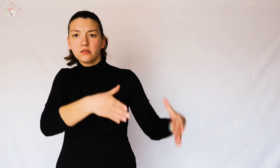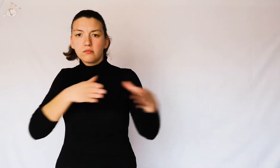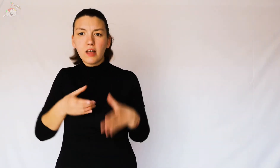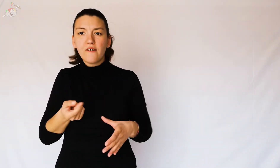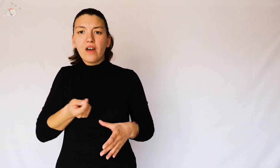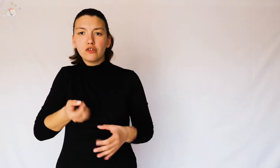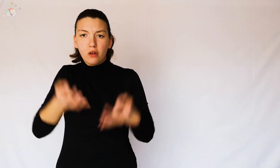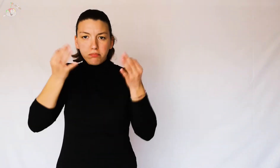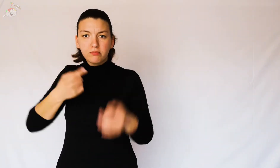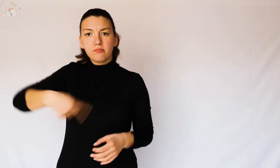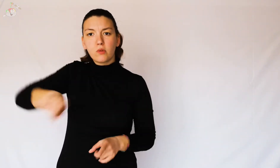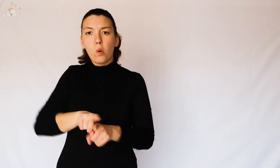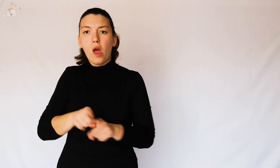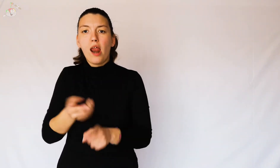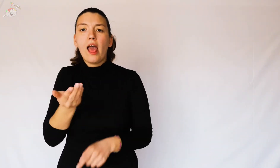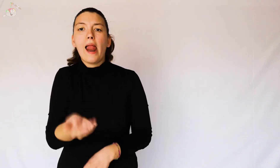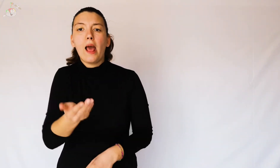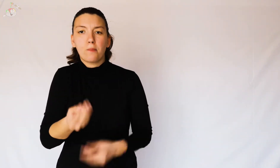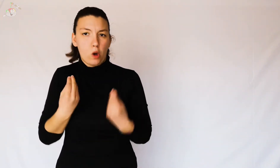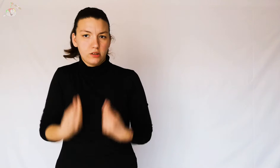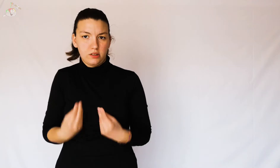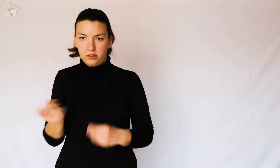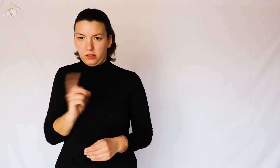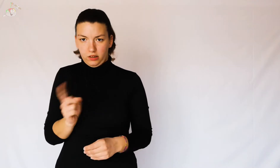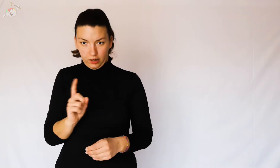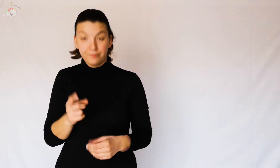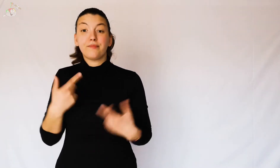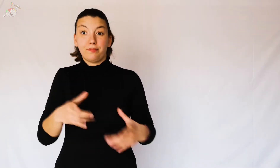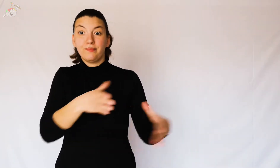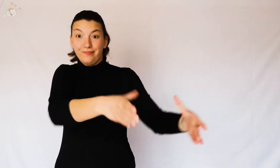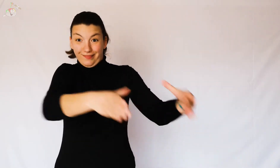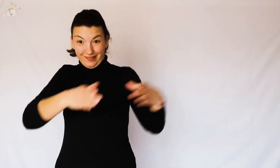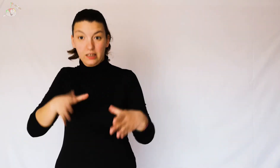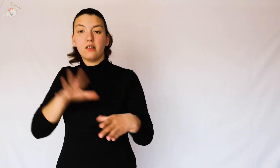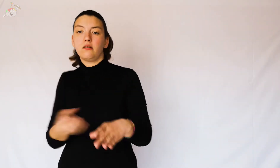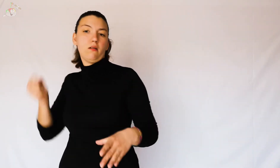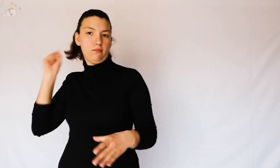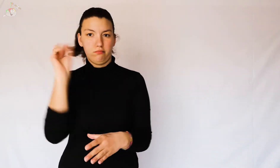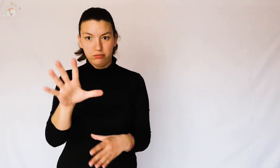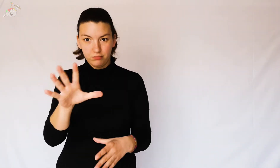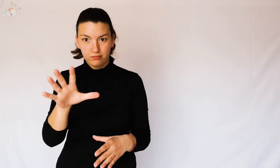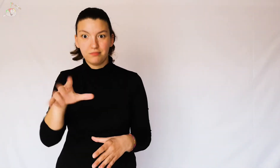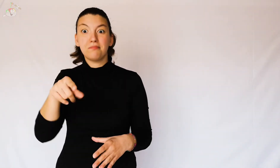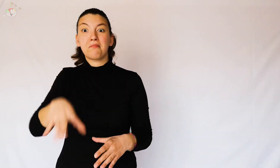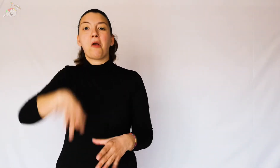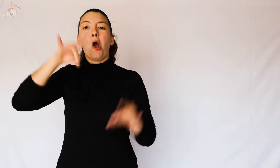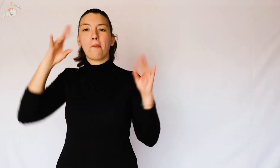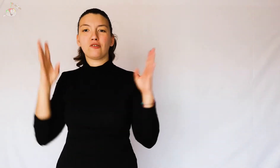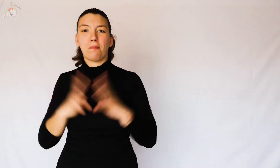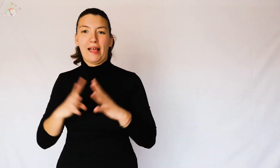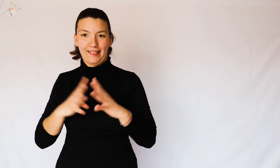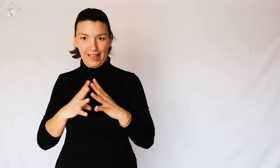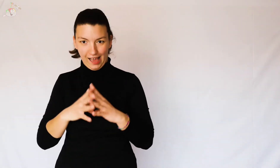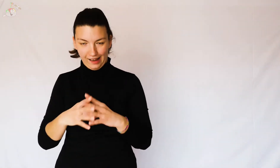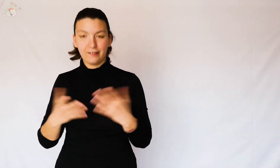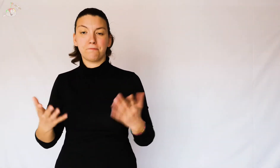because they considered the beans an alms and so they threw them away. Thus begins the battle.